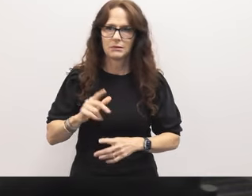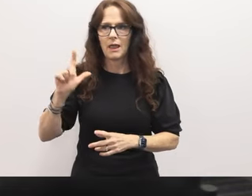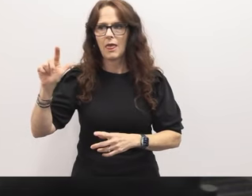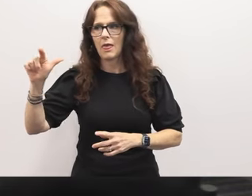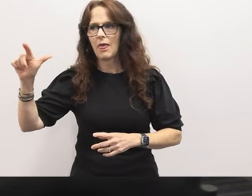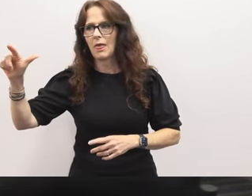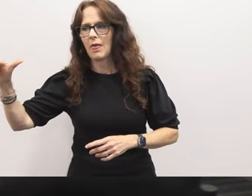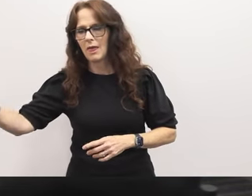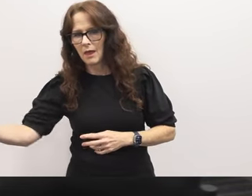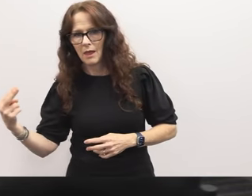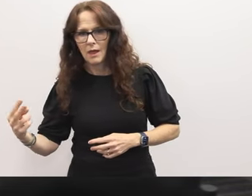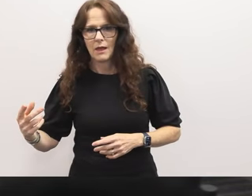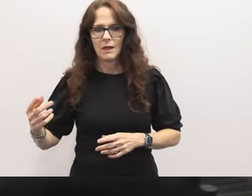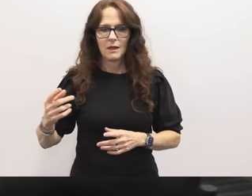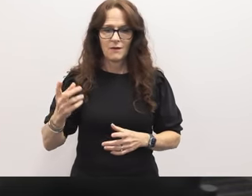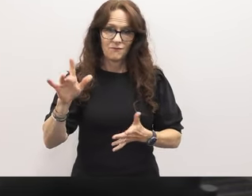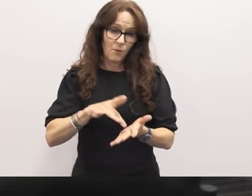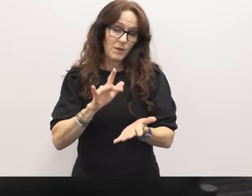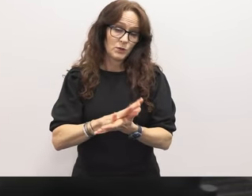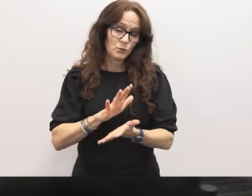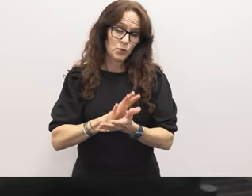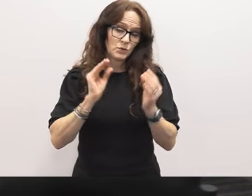especially for middle school teachers, right.